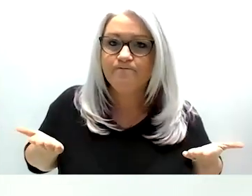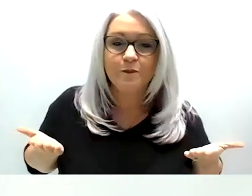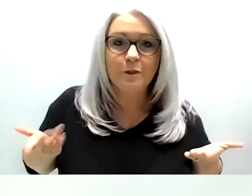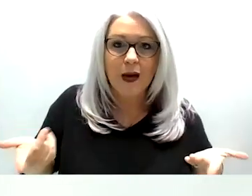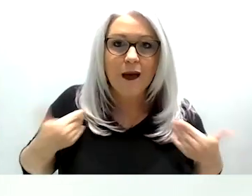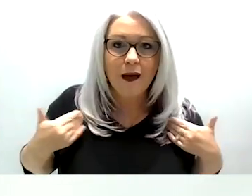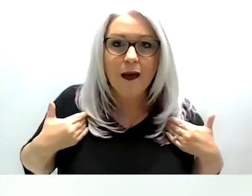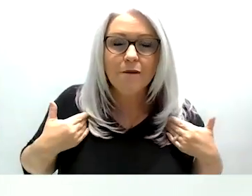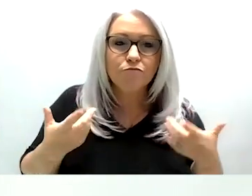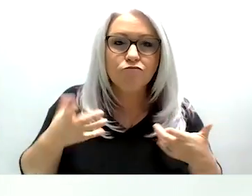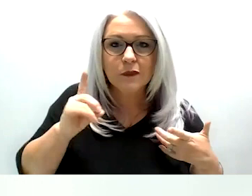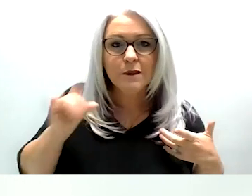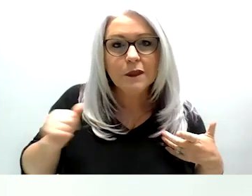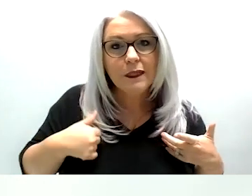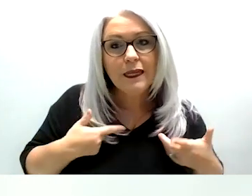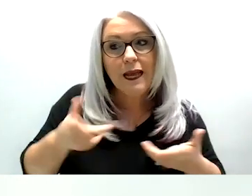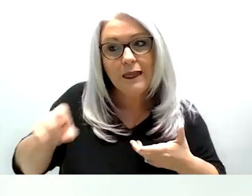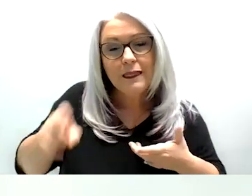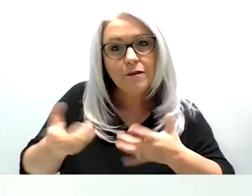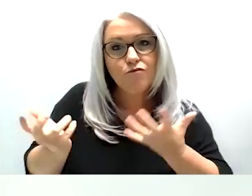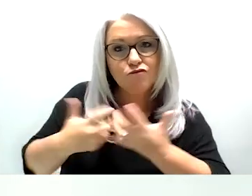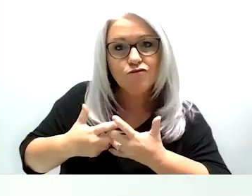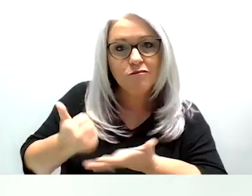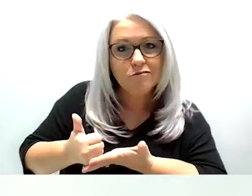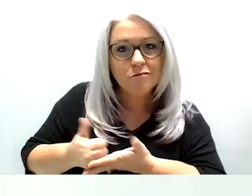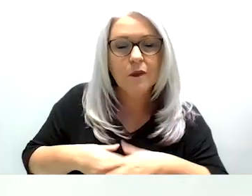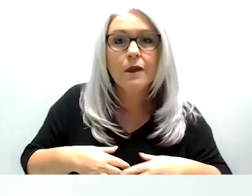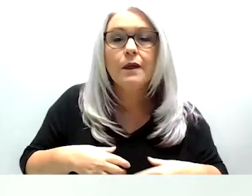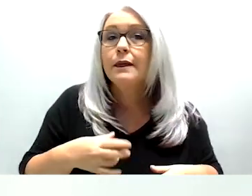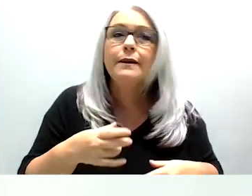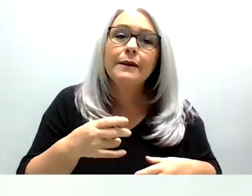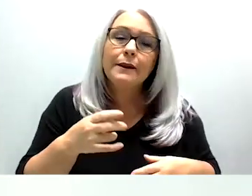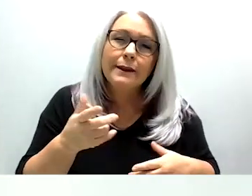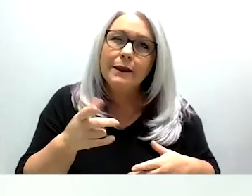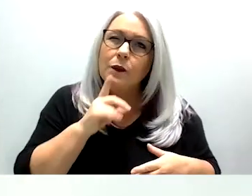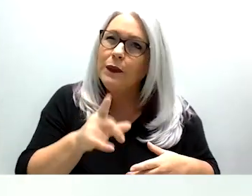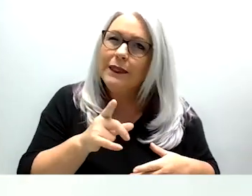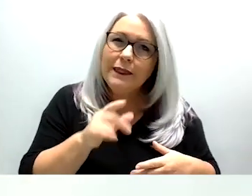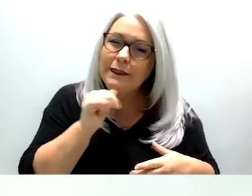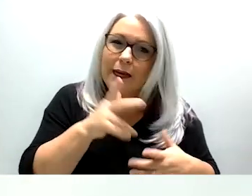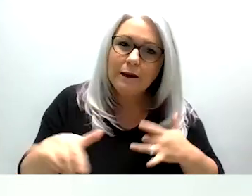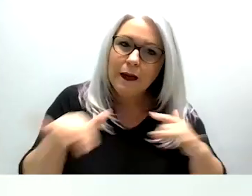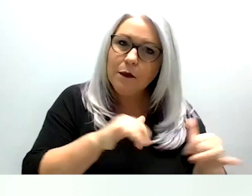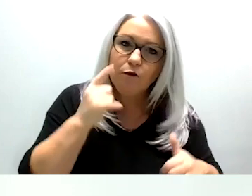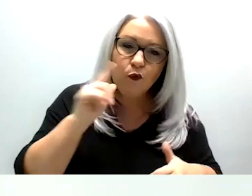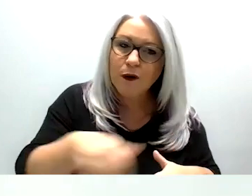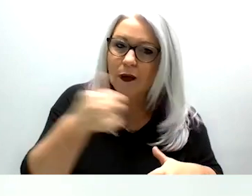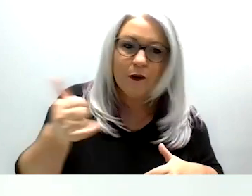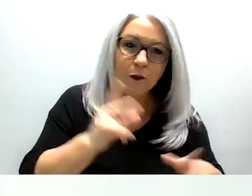accommodations. It is fairly rare that there are other circumstances when the responsibility would be on the